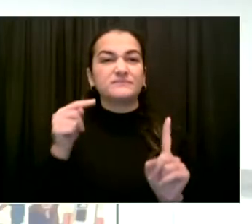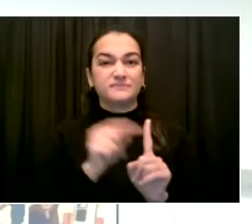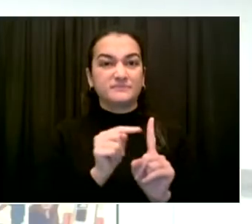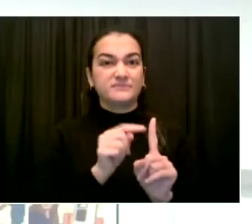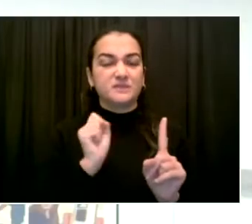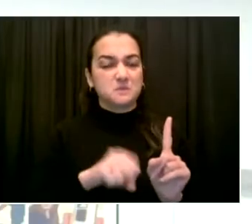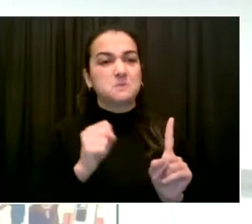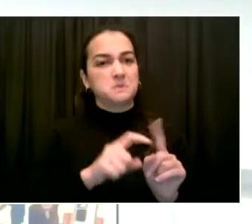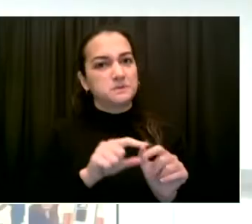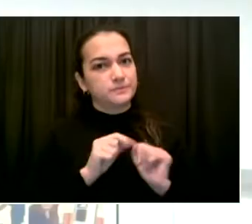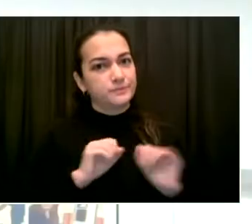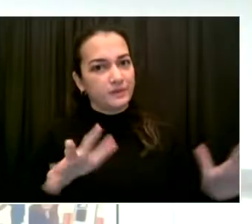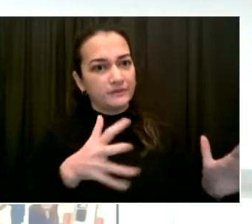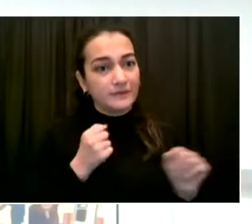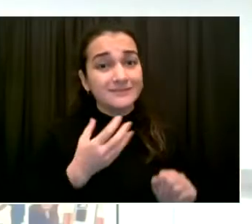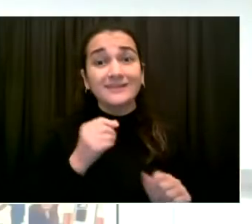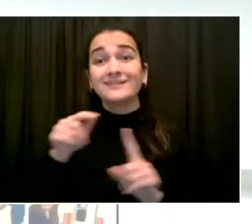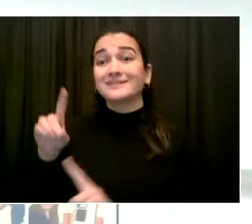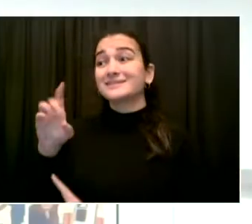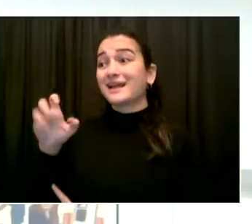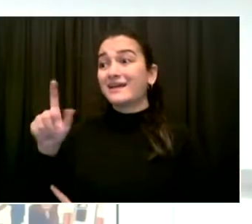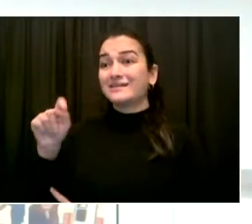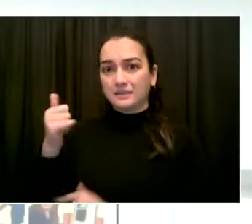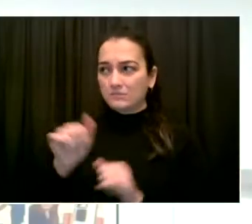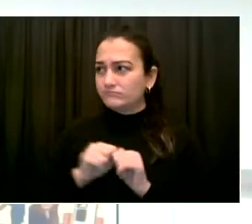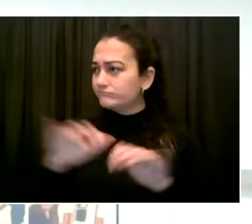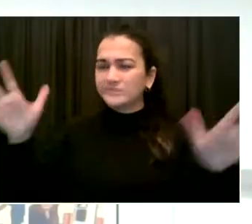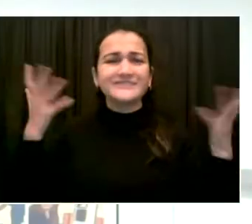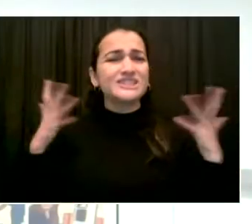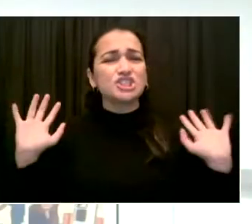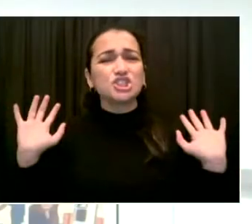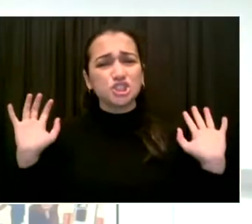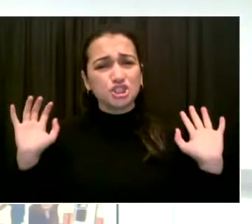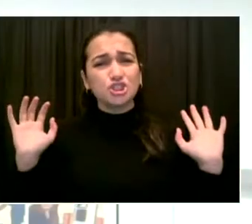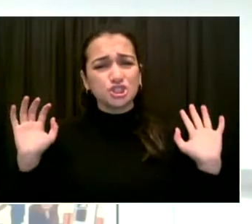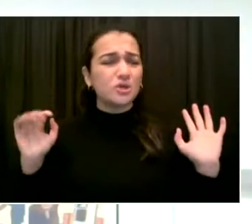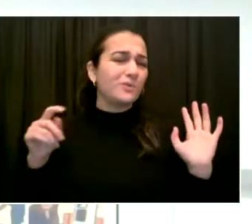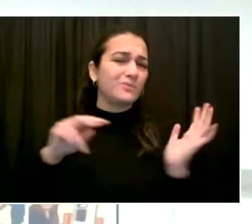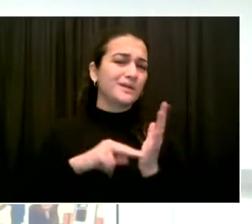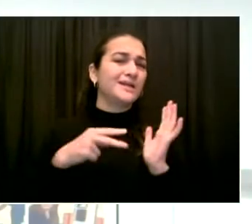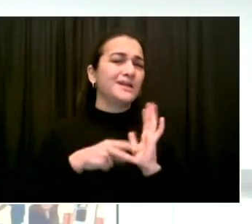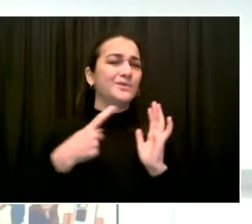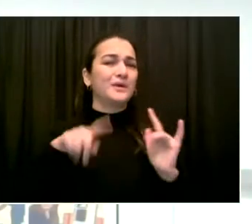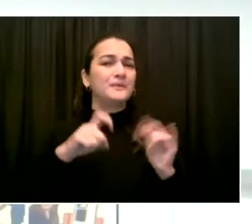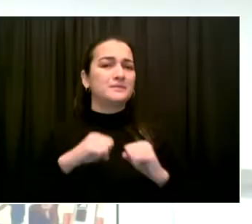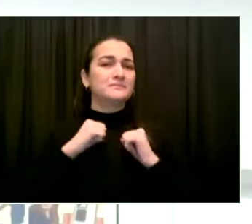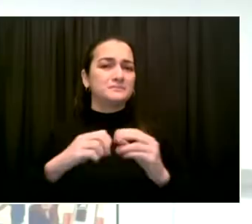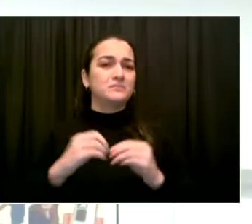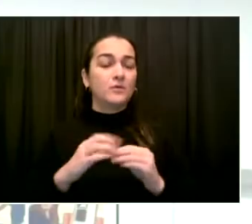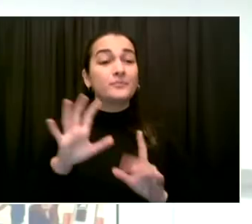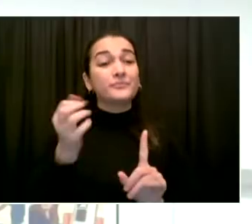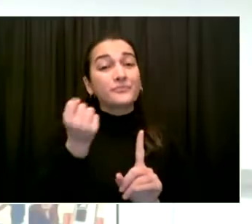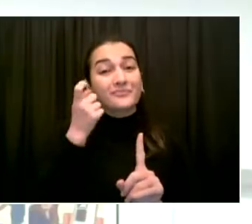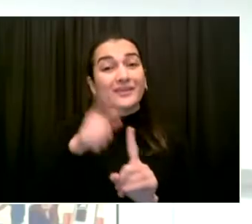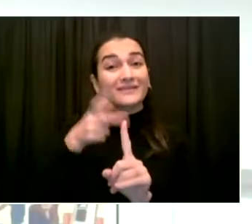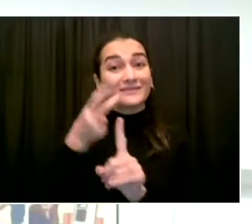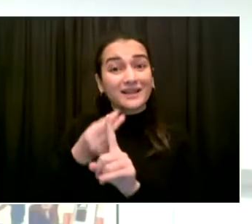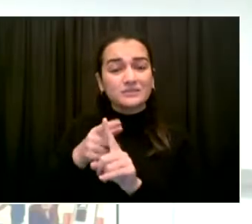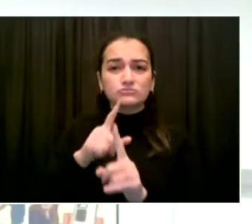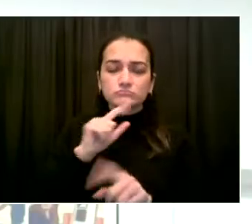DELTA IN THE HERE AND NOW. WHAT WE DO KNOW AS A COMMON